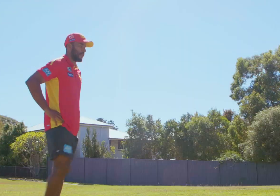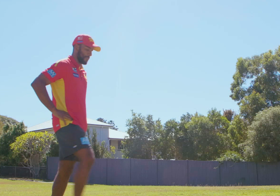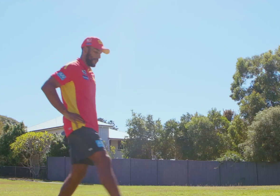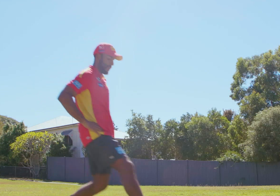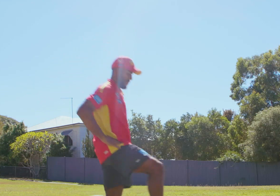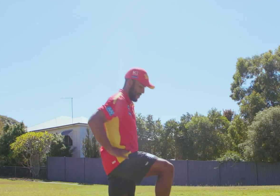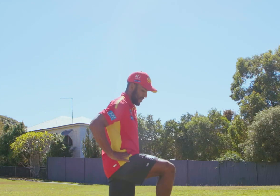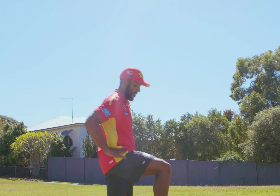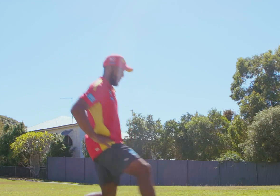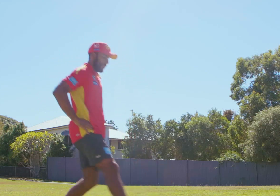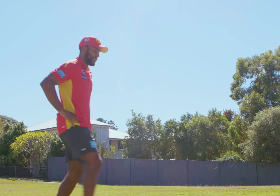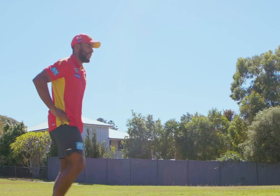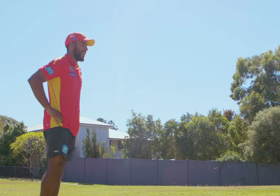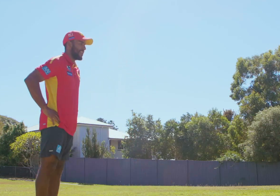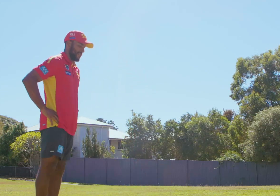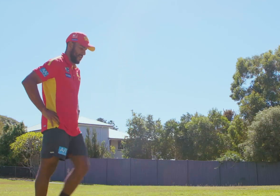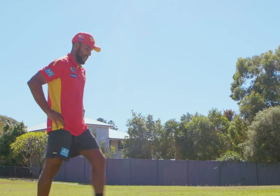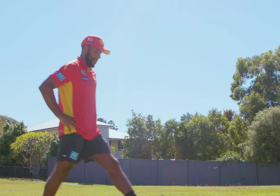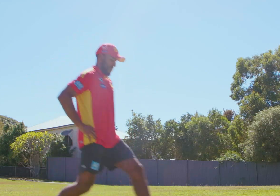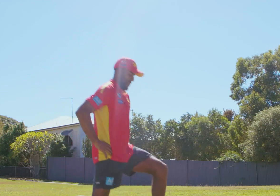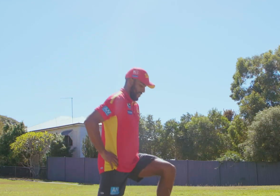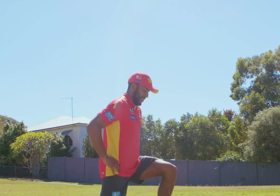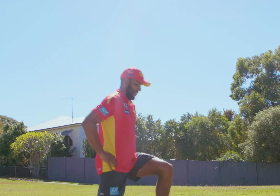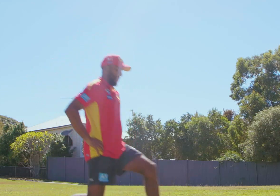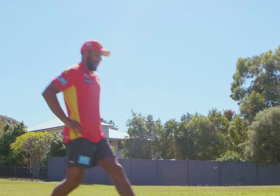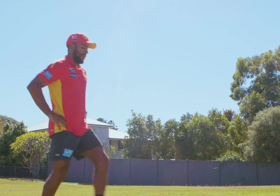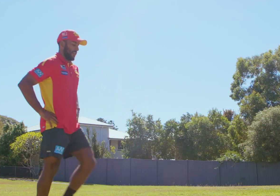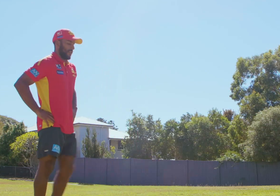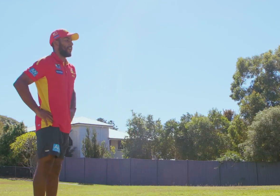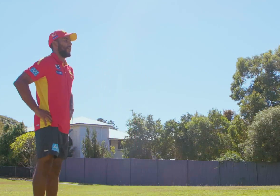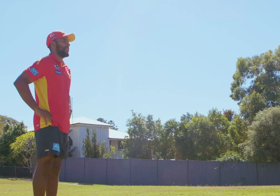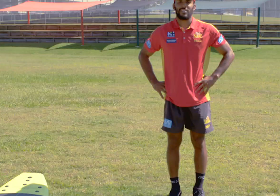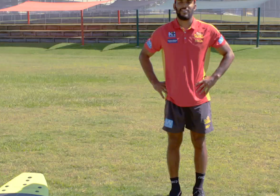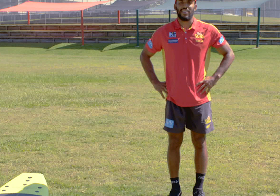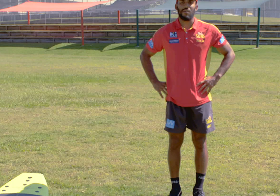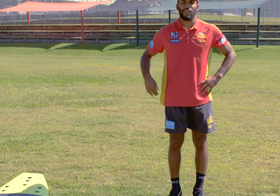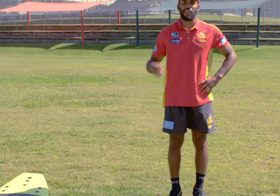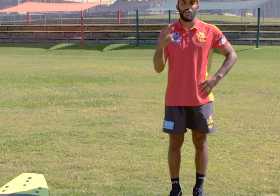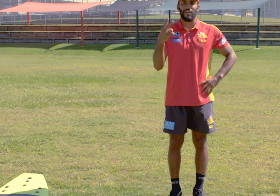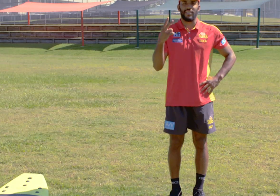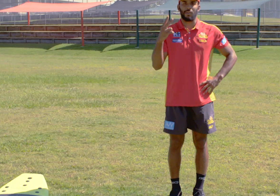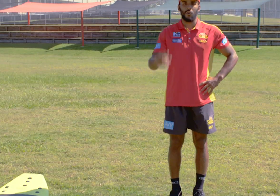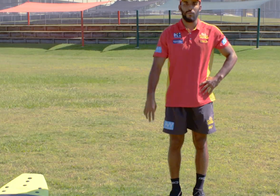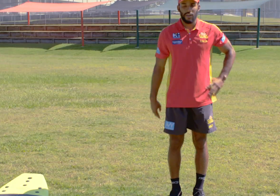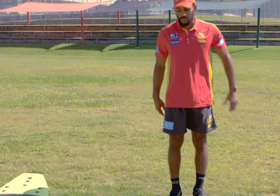I’ll do a couple for you just so you get it. Alright, once you’ve done that, we’re going to go to our second move.